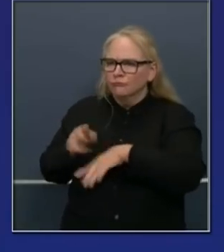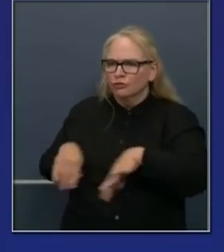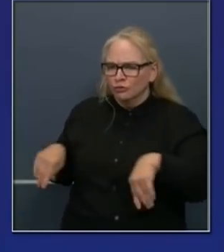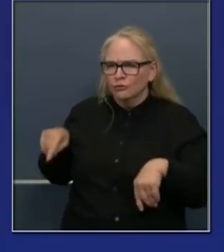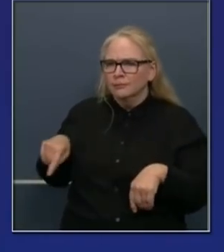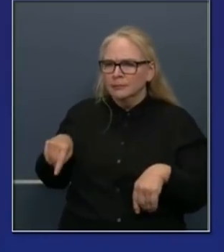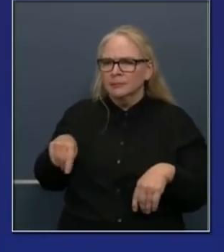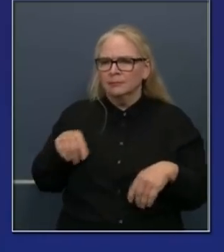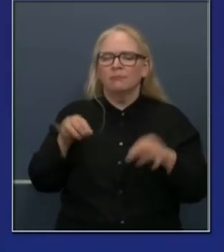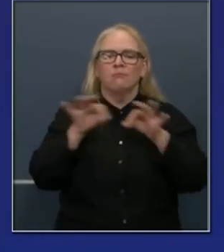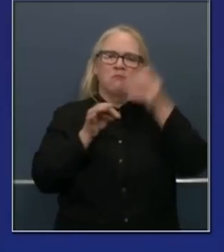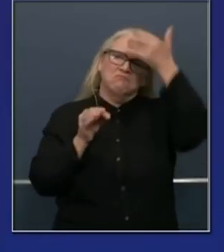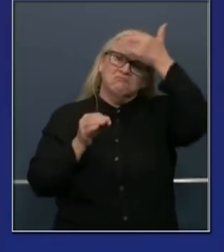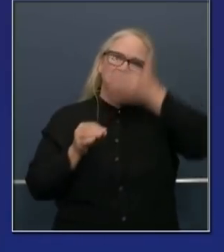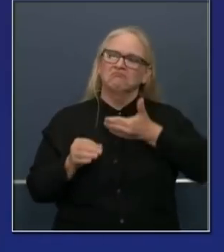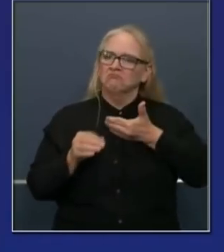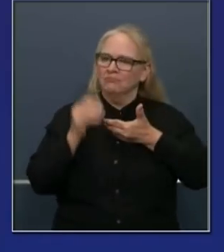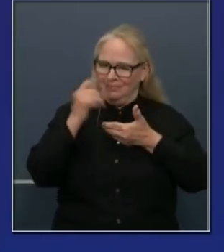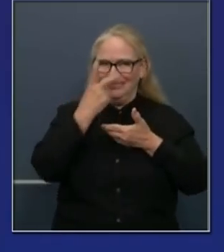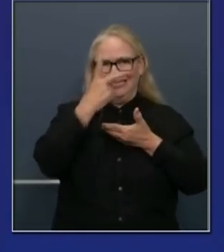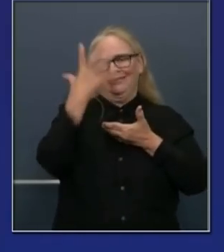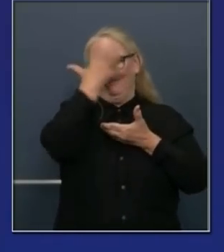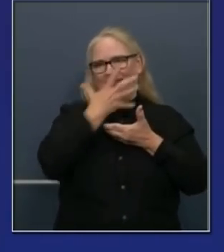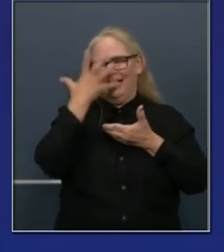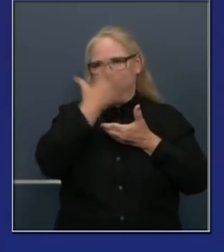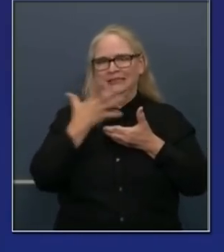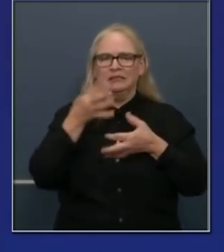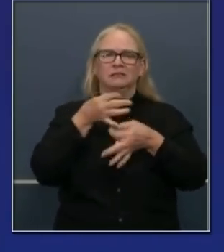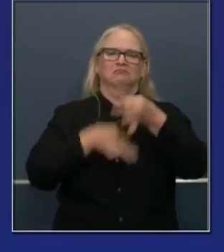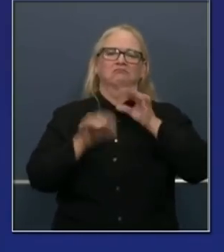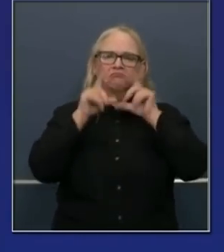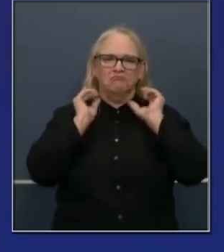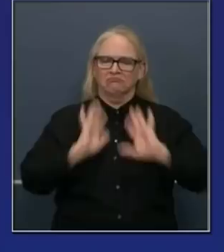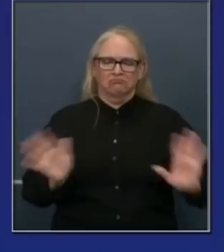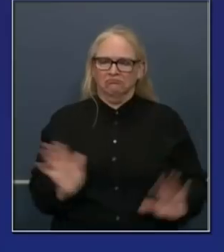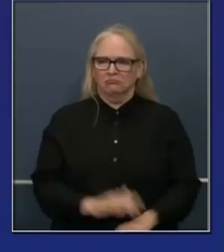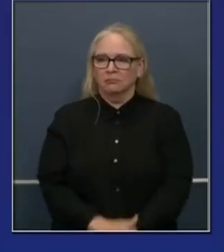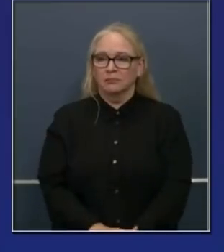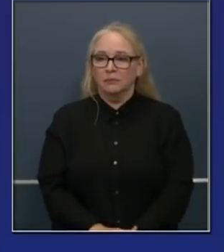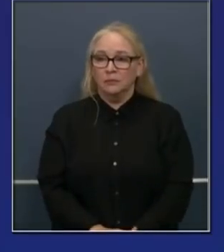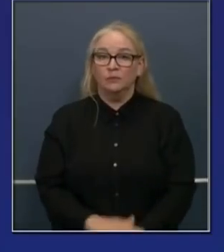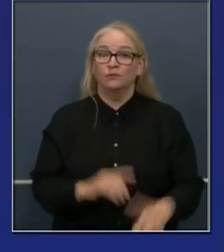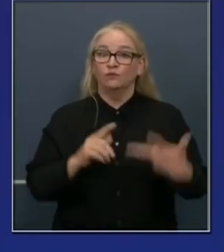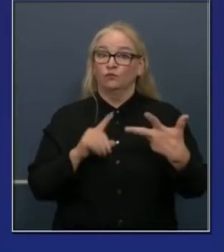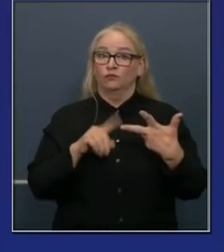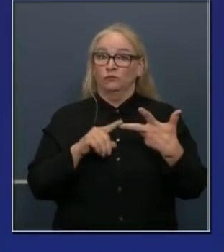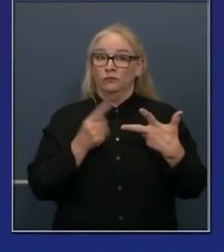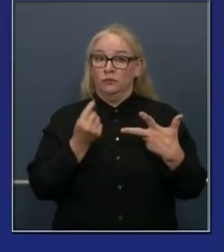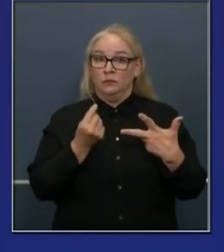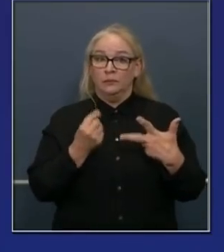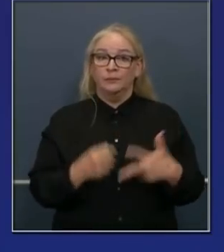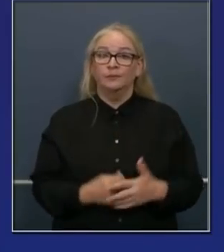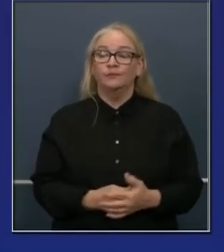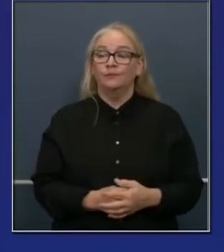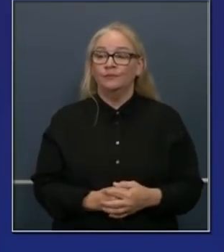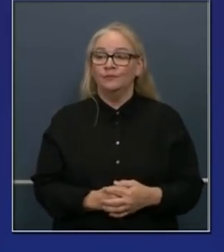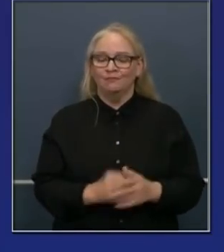AND THAT'S WHY WE PUT GUIDANCE OUT AS IT RELATED TO MASKS AND FACE SHIELDS AS WELL.